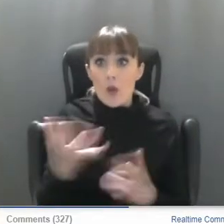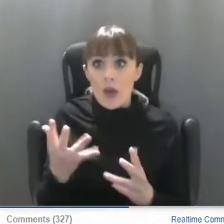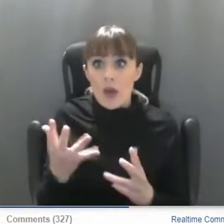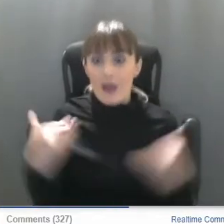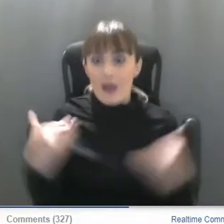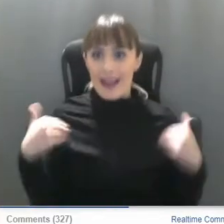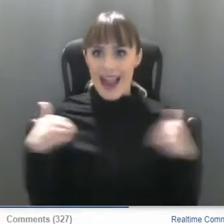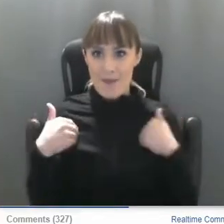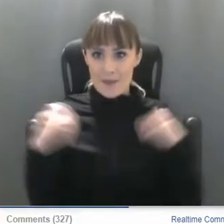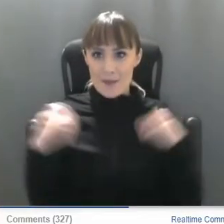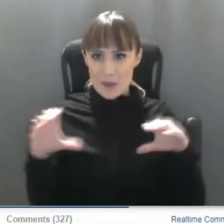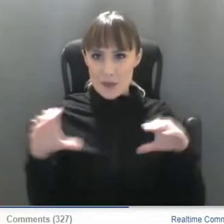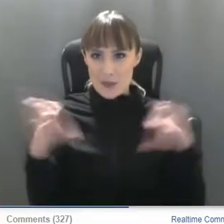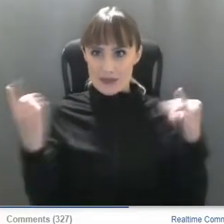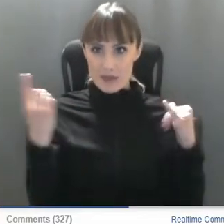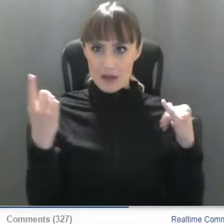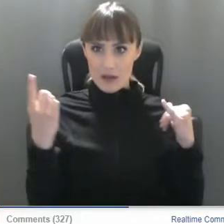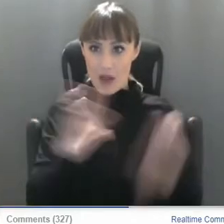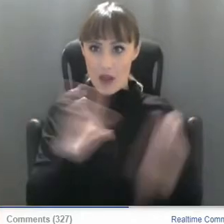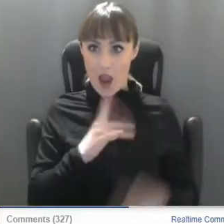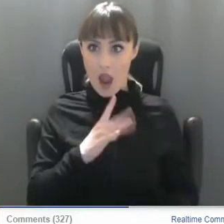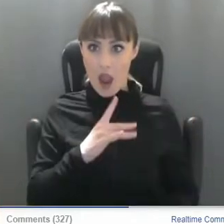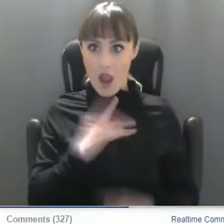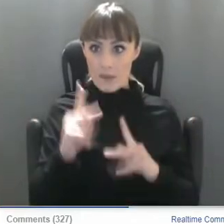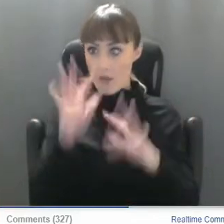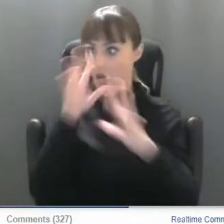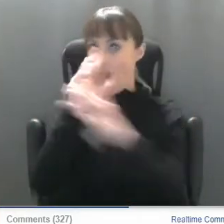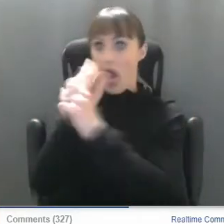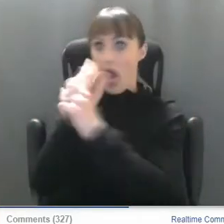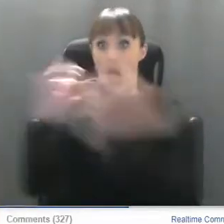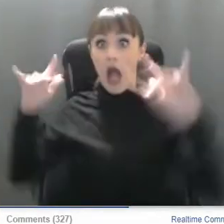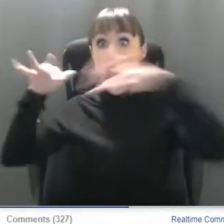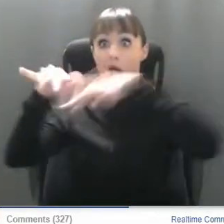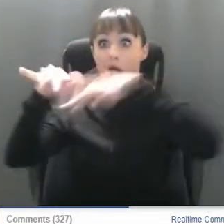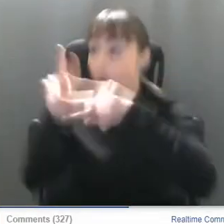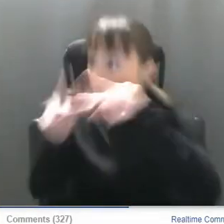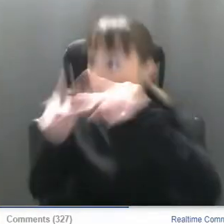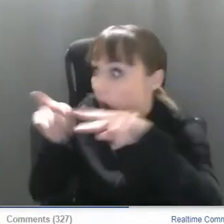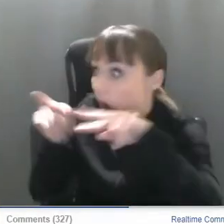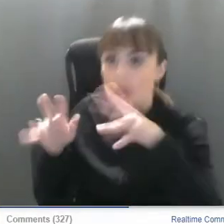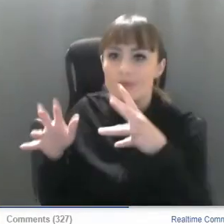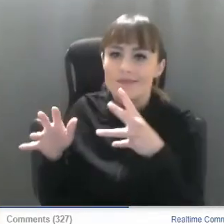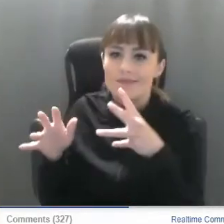the distancing, and sometimes that's when we have to remind people. Oh, I still have hand sanitizer